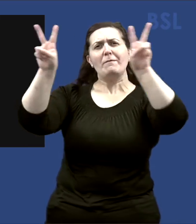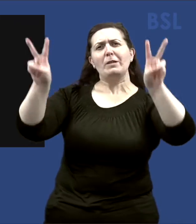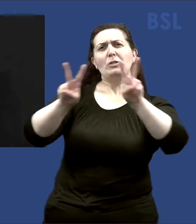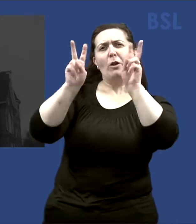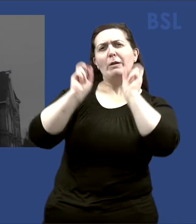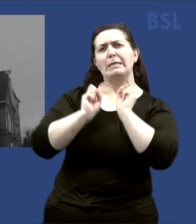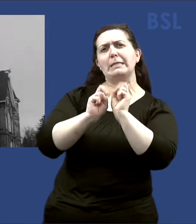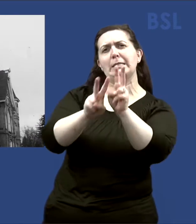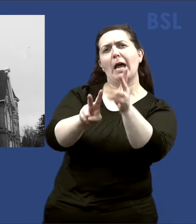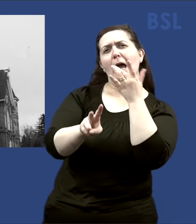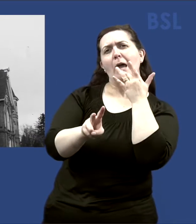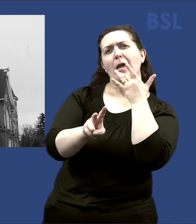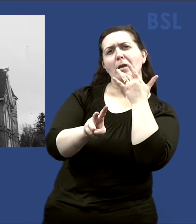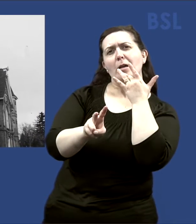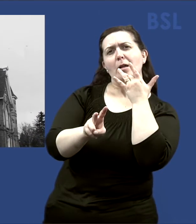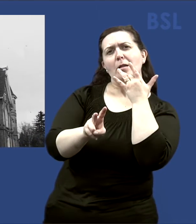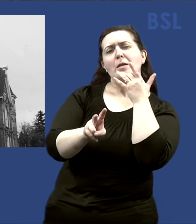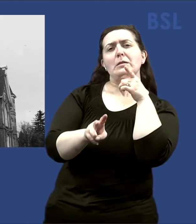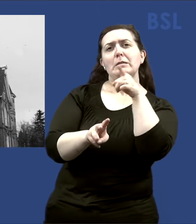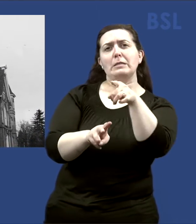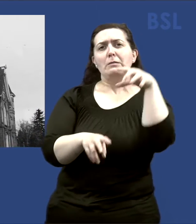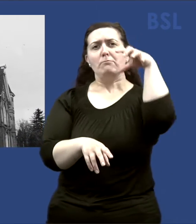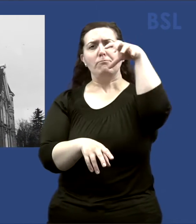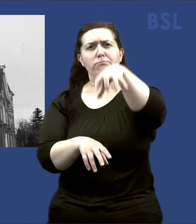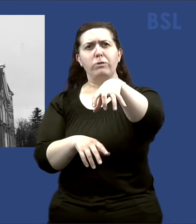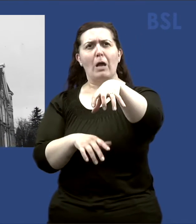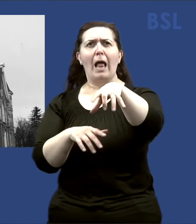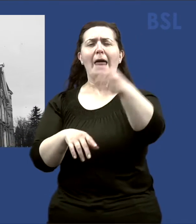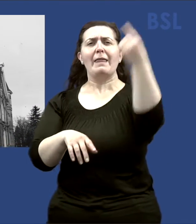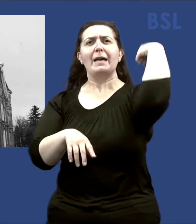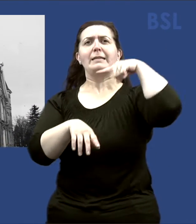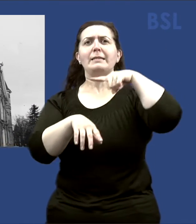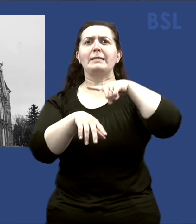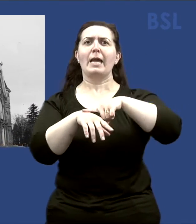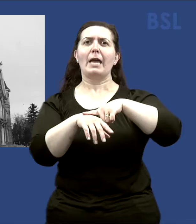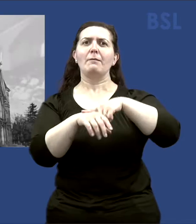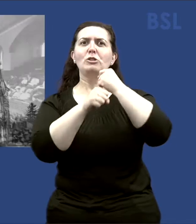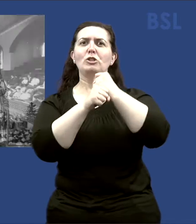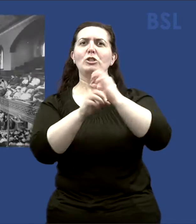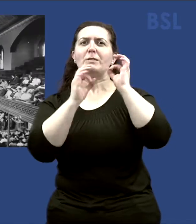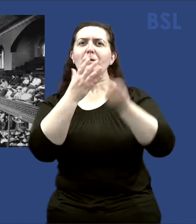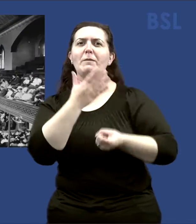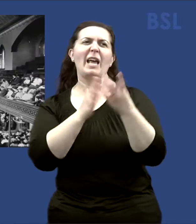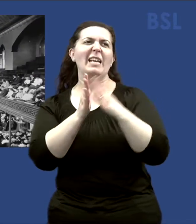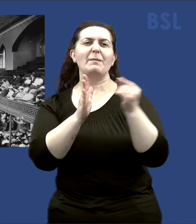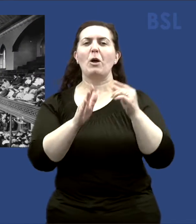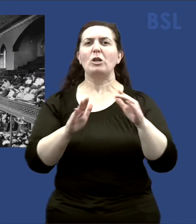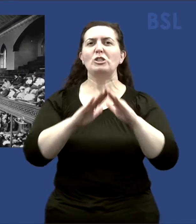This grand Victorian gothic building of Folsom's design, was the location of special church events,